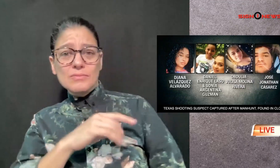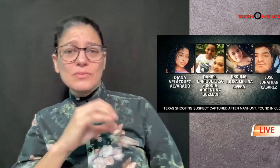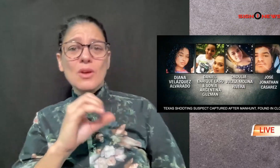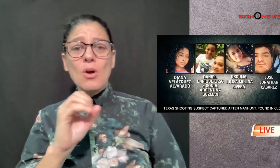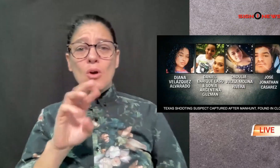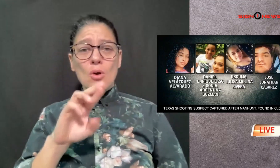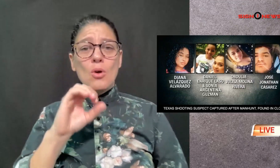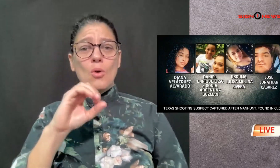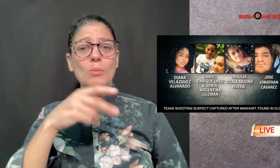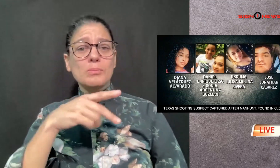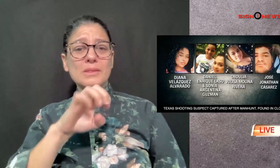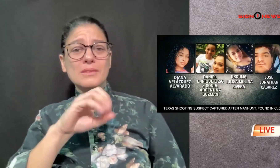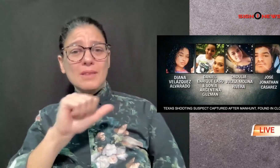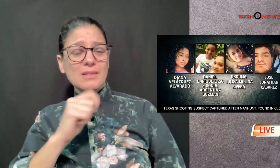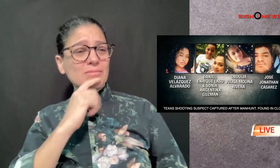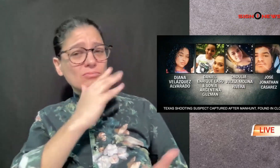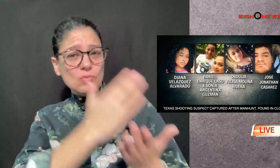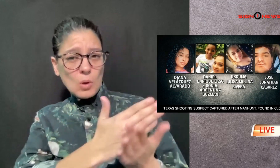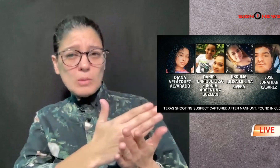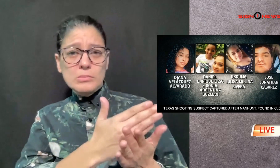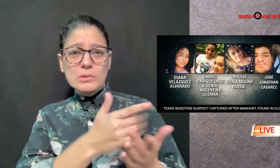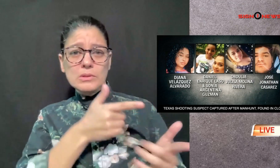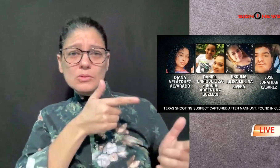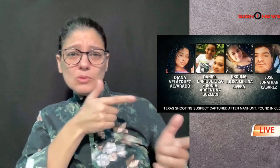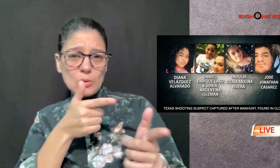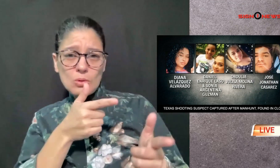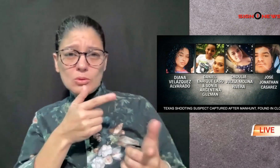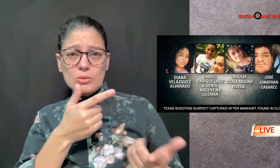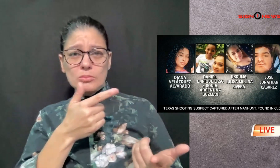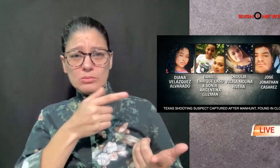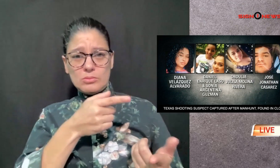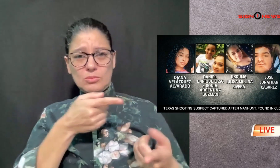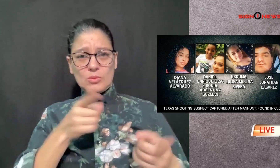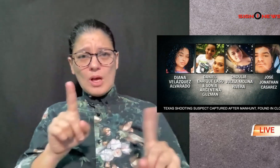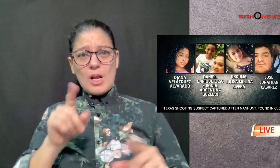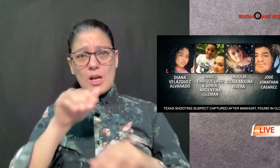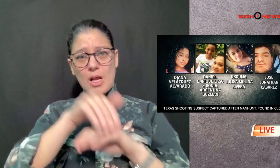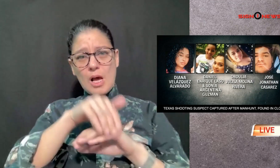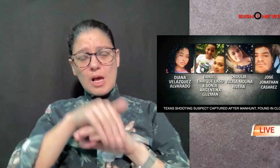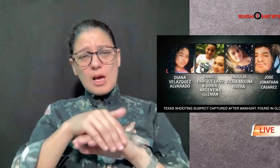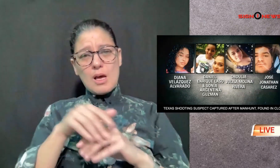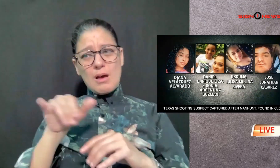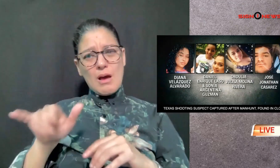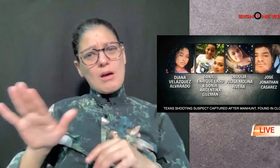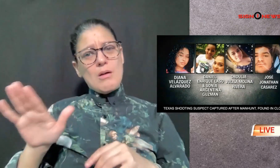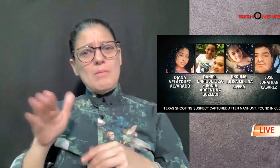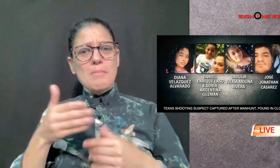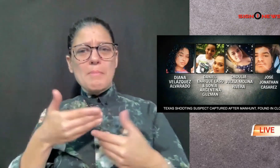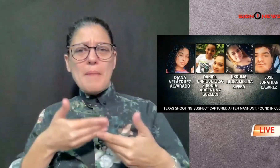say the neighbors asked Oropesa to stop shooting his rifle during the night so their baby could